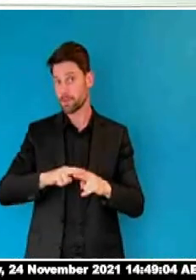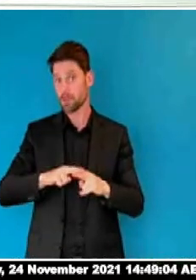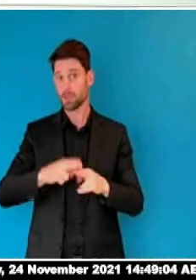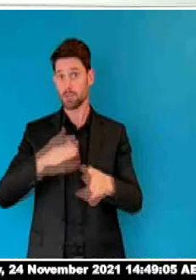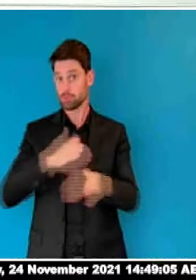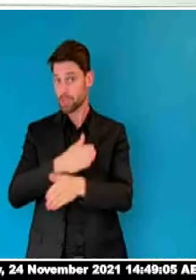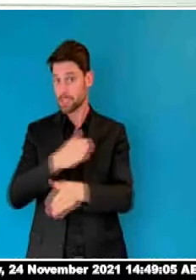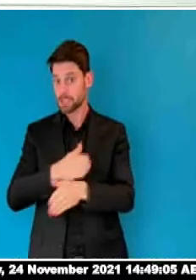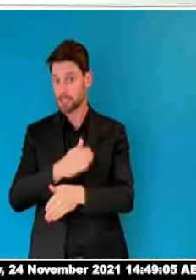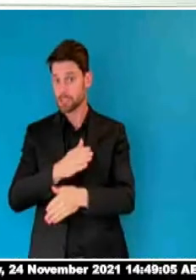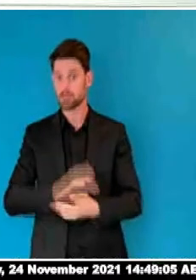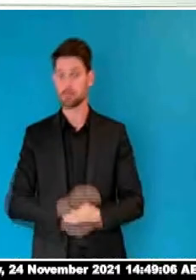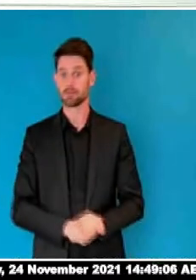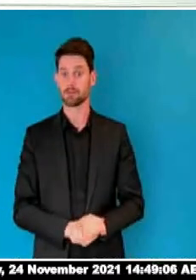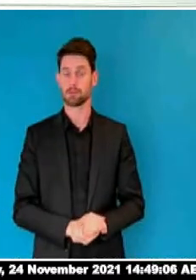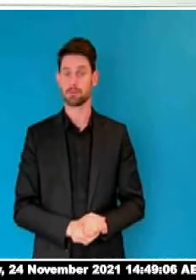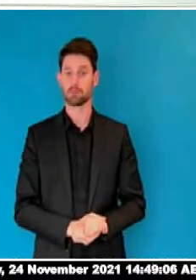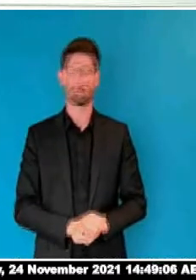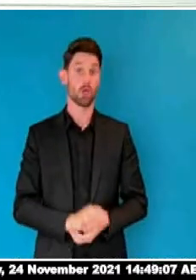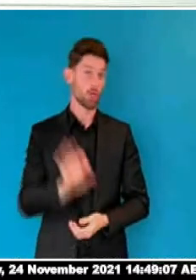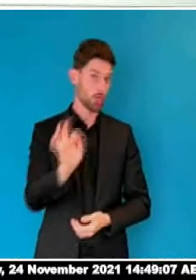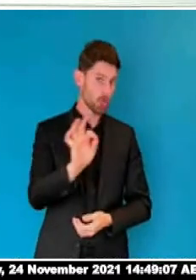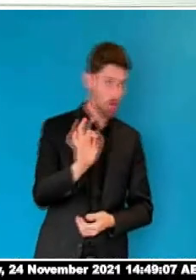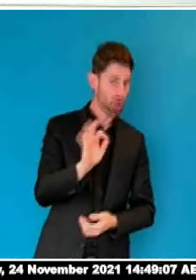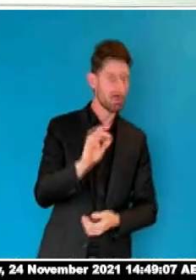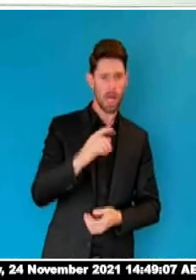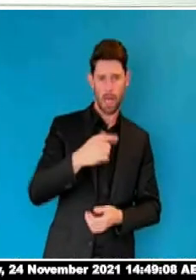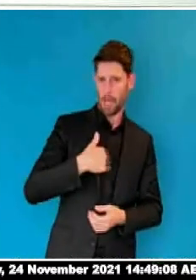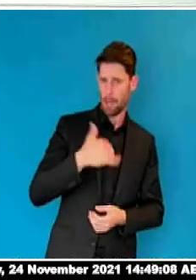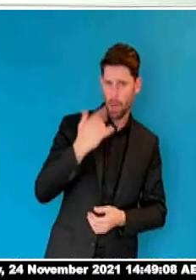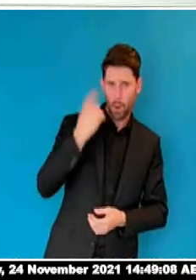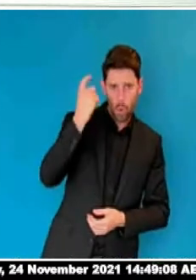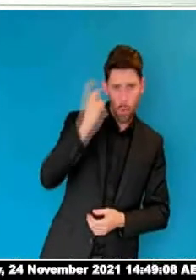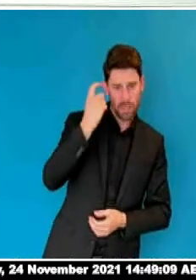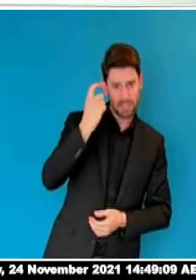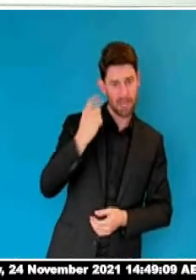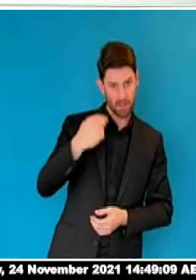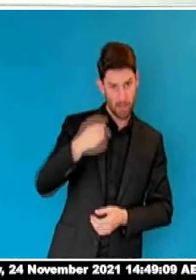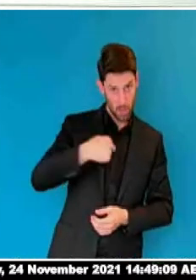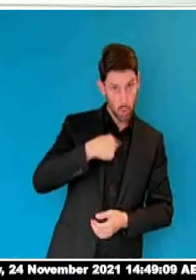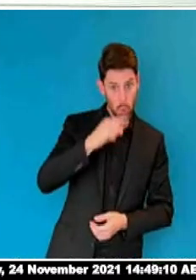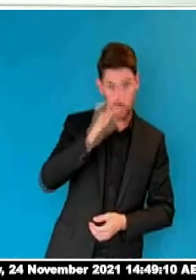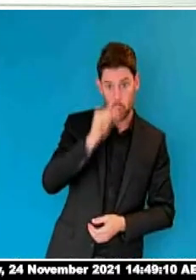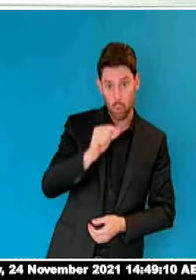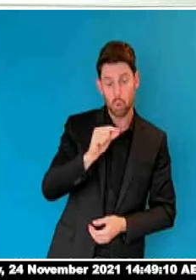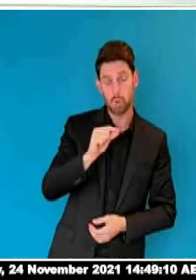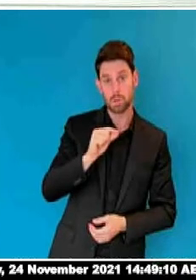Ms Eastman, I might just, if it would assist the Commission, take this opportunity to just